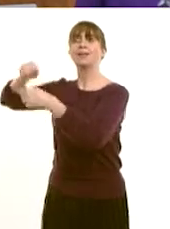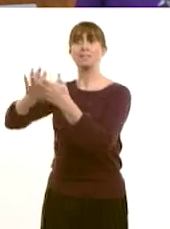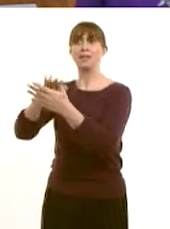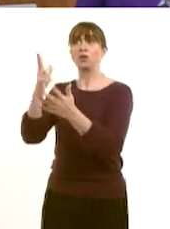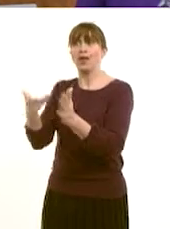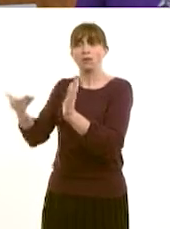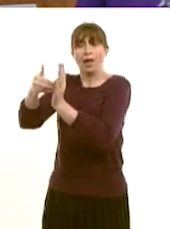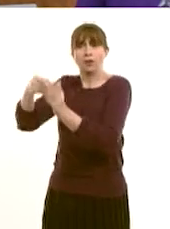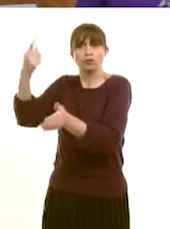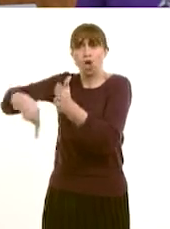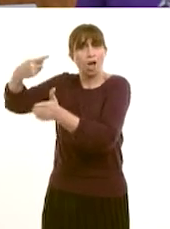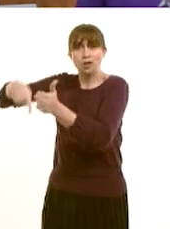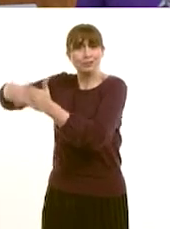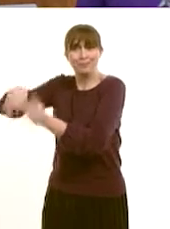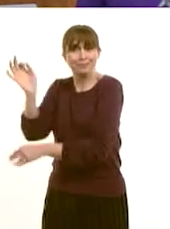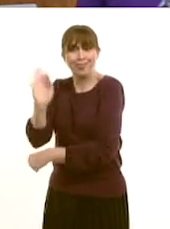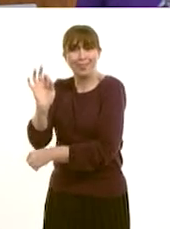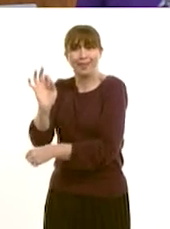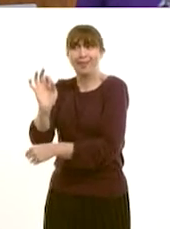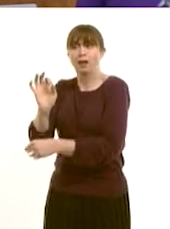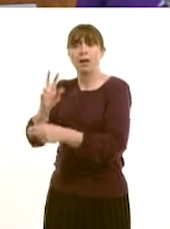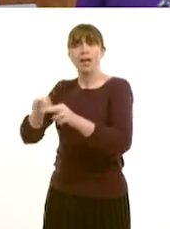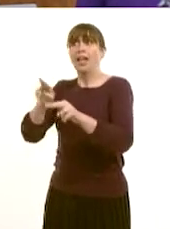and open, Welsh business will suffer.